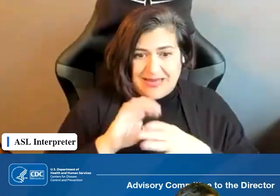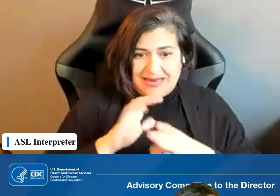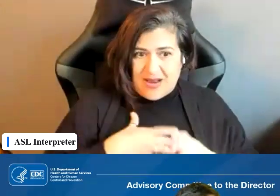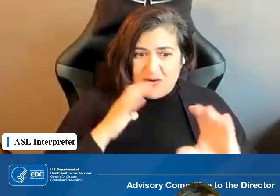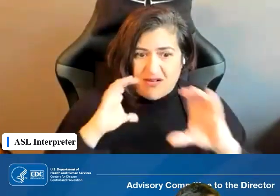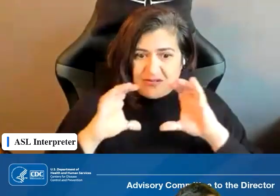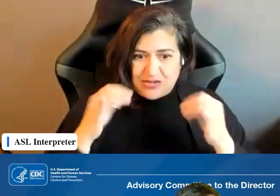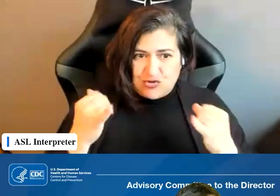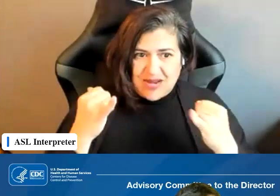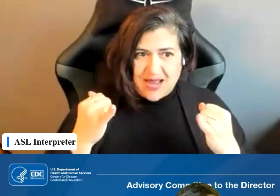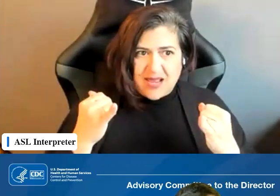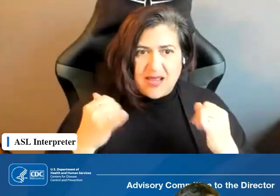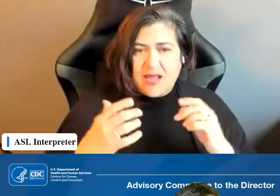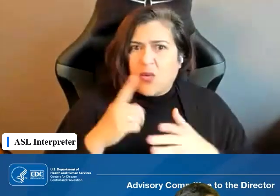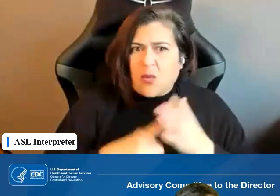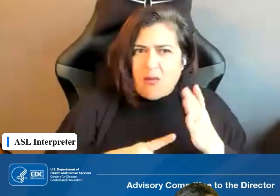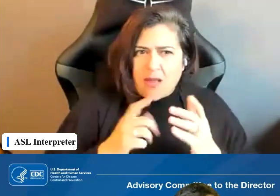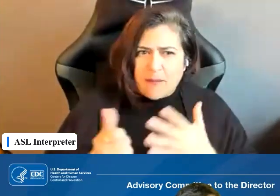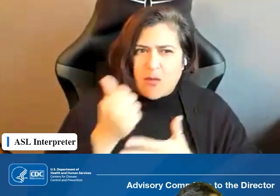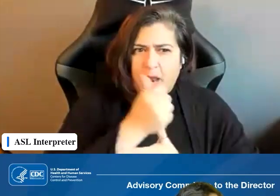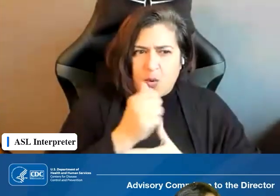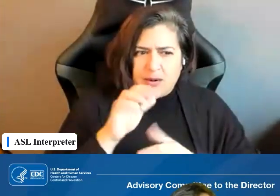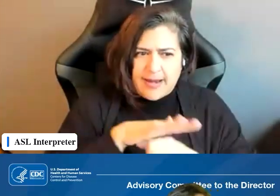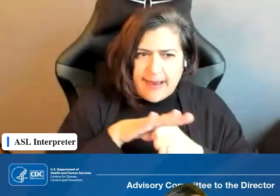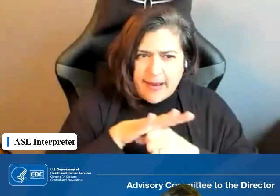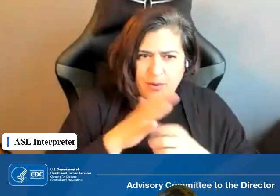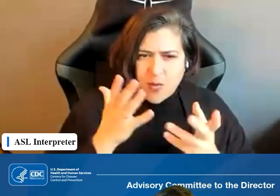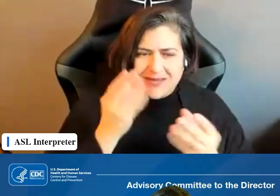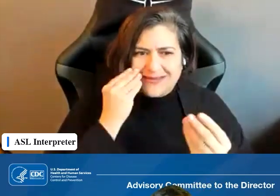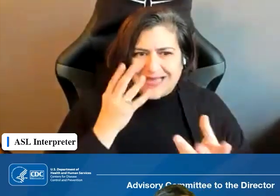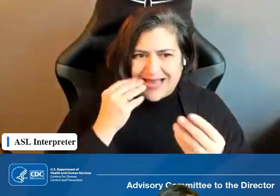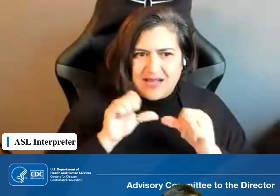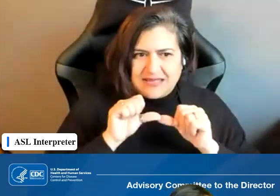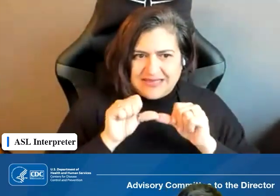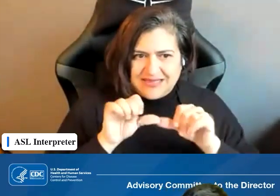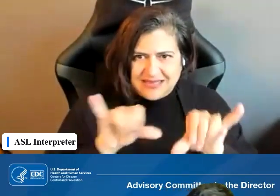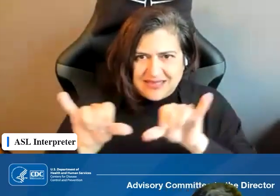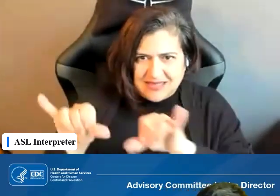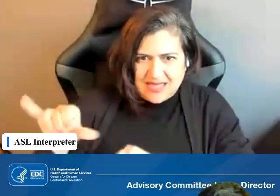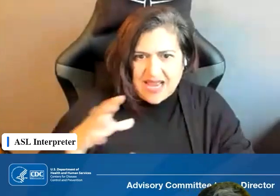up pretty consistently is priority areas for data consistency, and then also community engagement because it's not something that's been done well